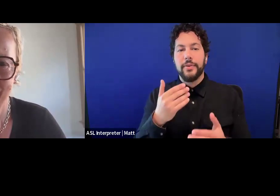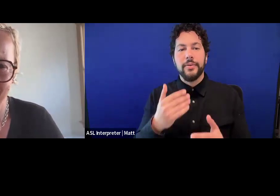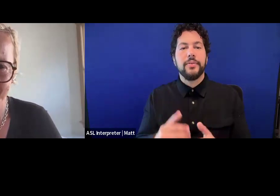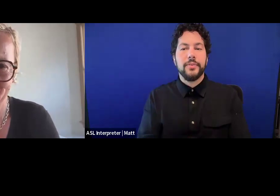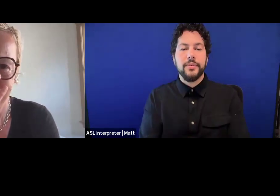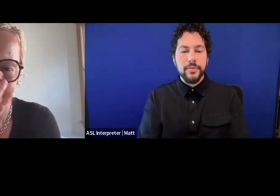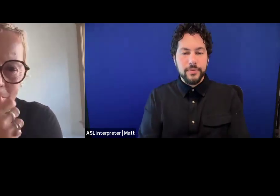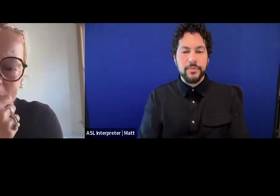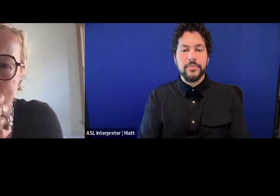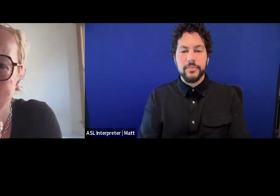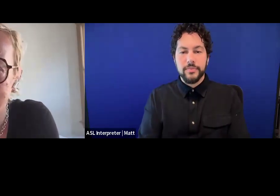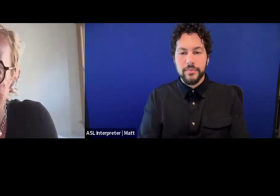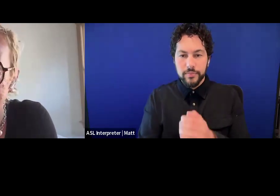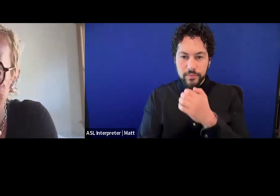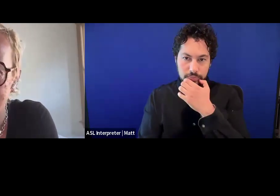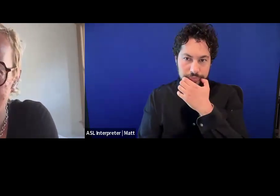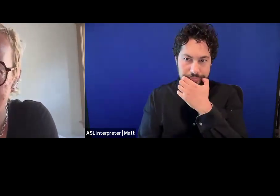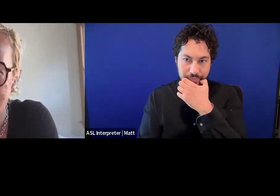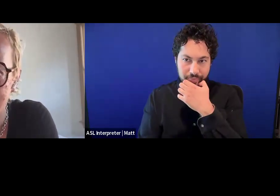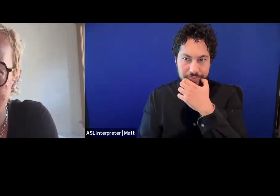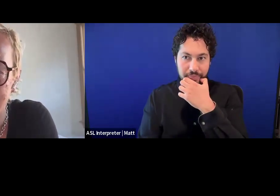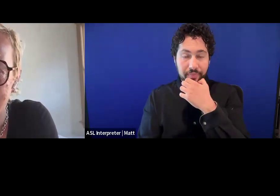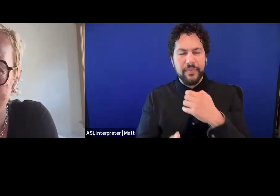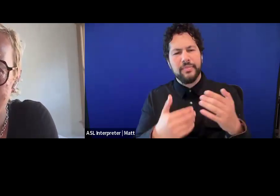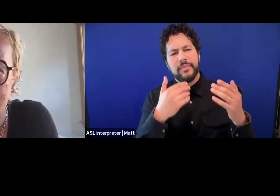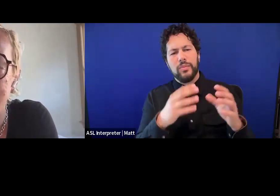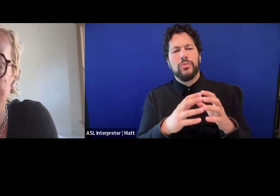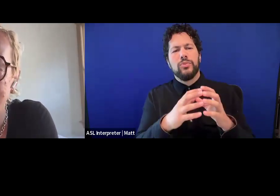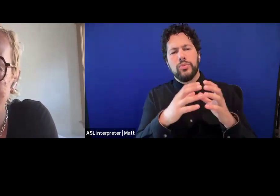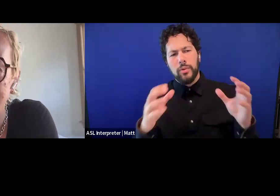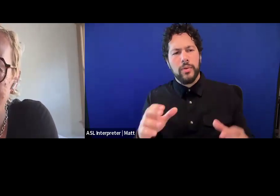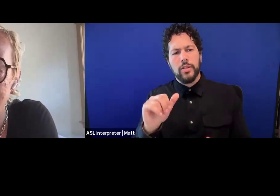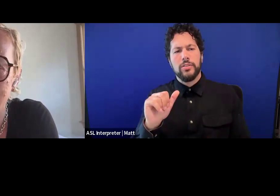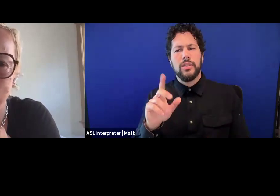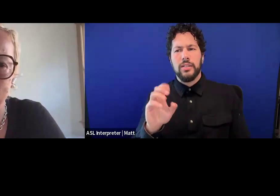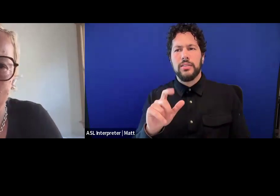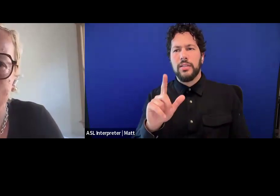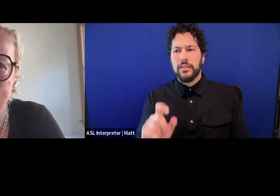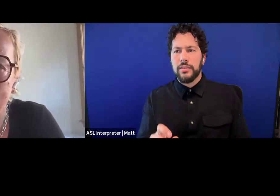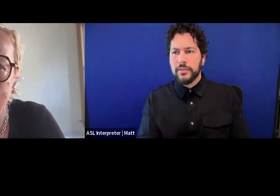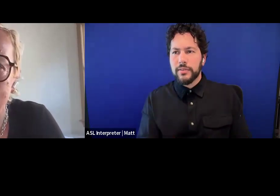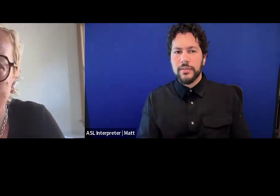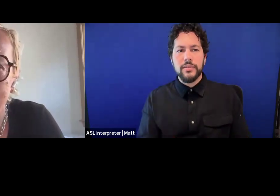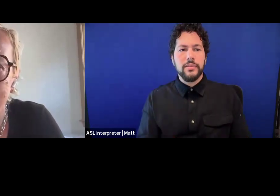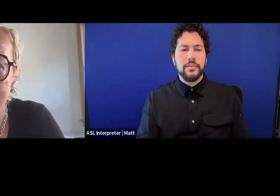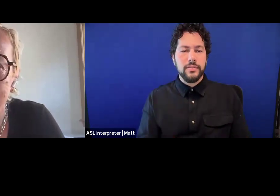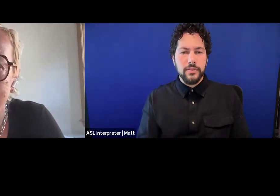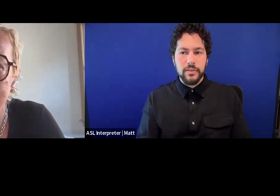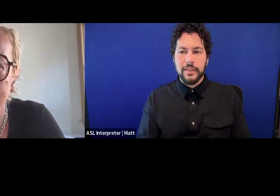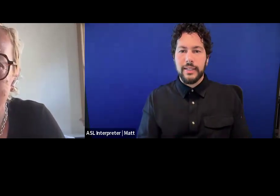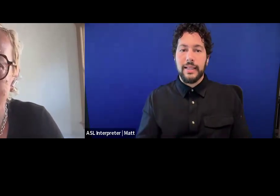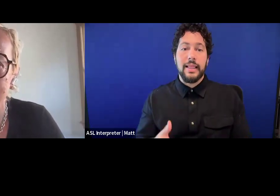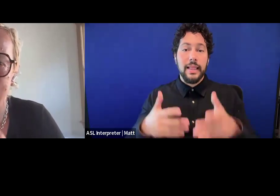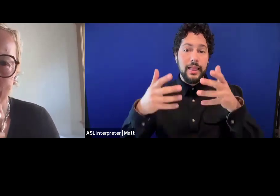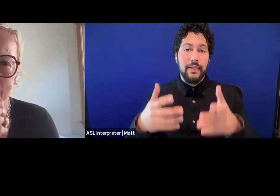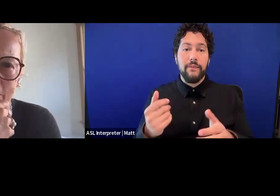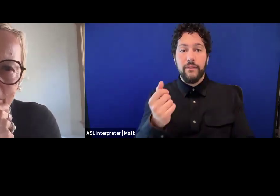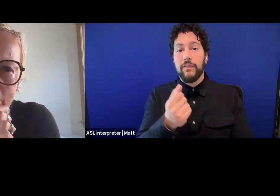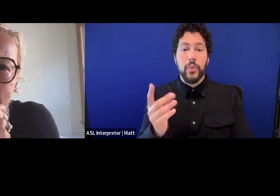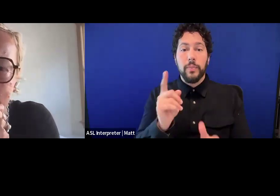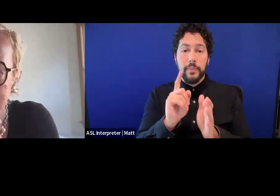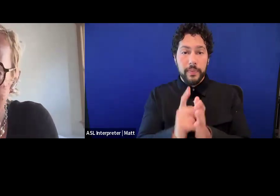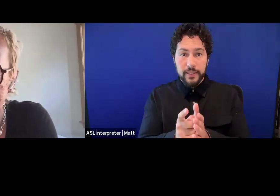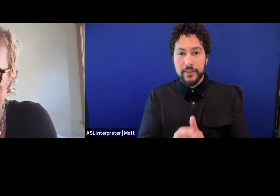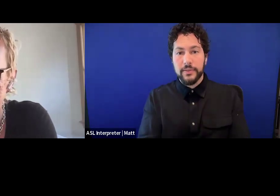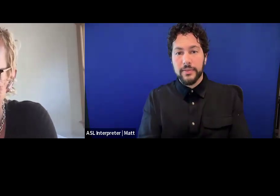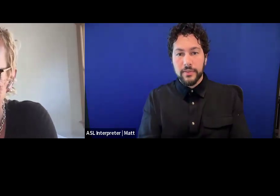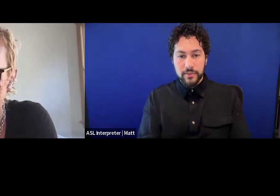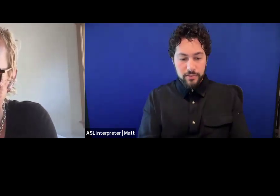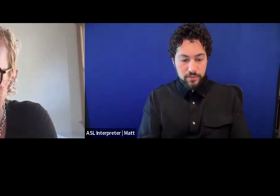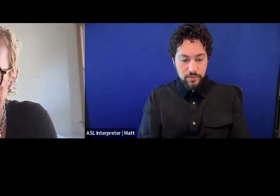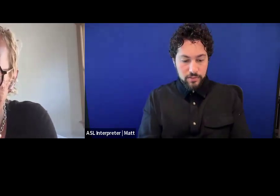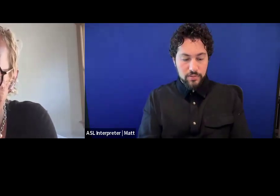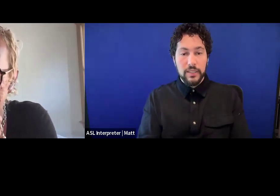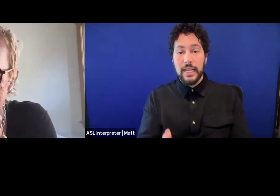Amazing, thank you so much, Adele. That was wonderful. Um, we have a few minutes. If anyone has any questions for our